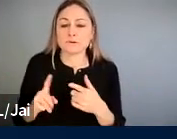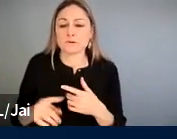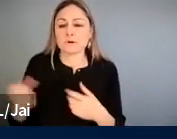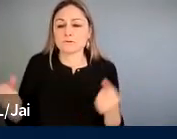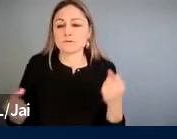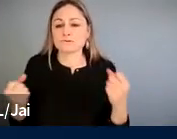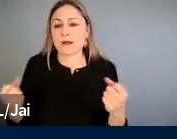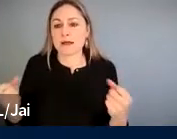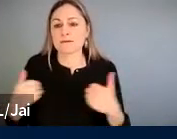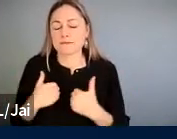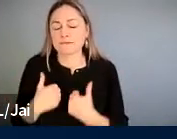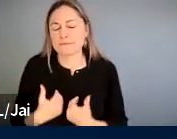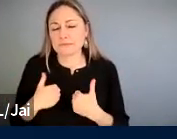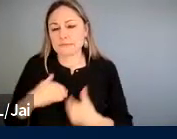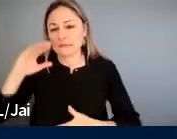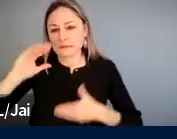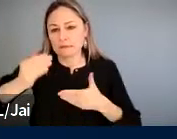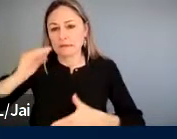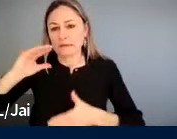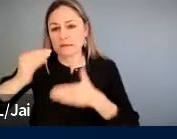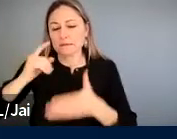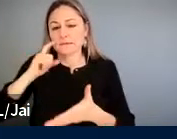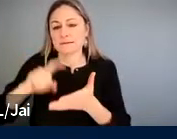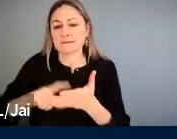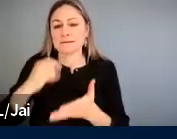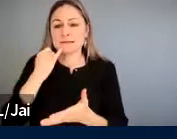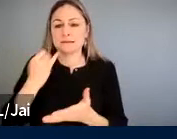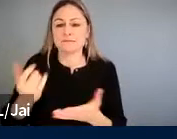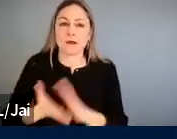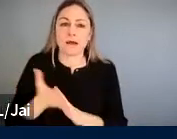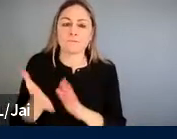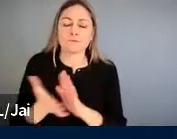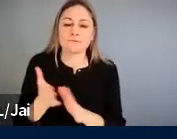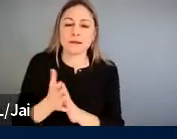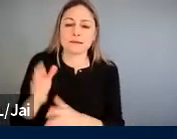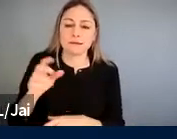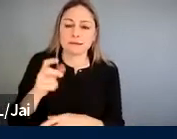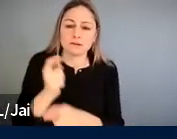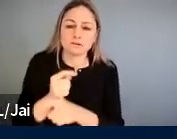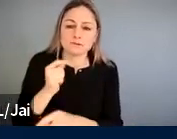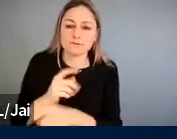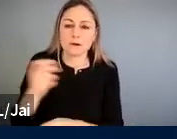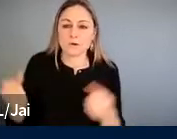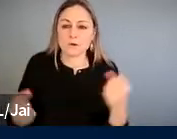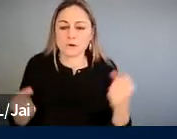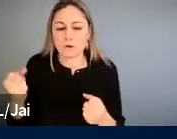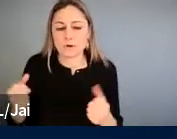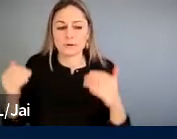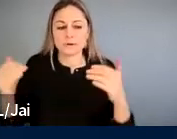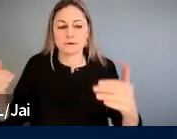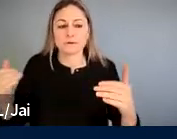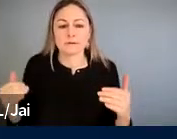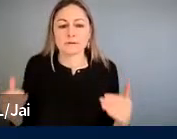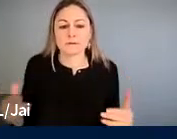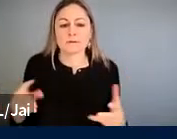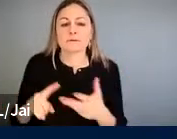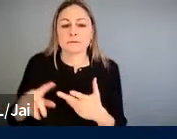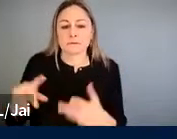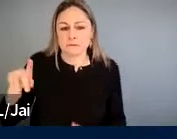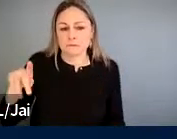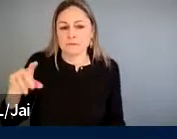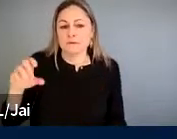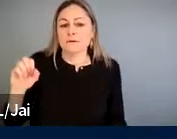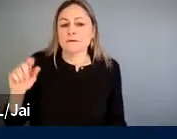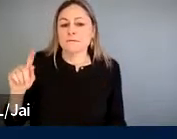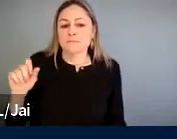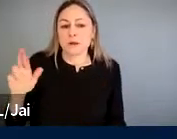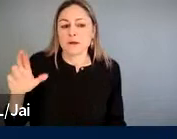who is operating an automobile or truck. Posture and limb trackers that can be utilized in there,